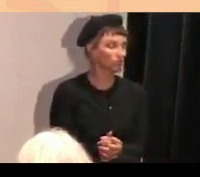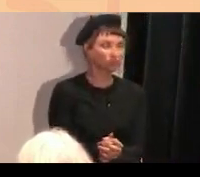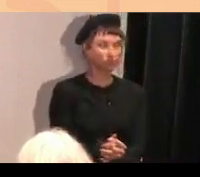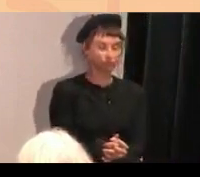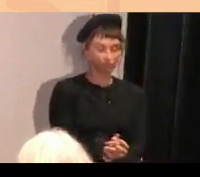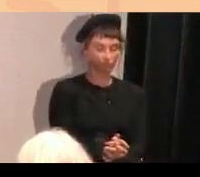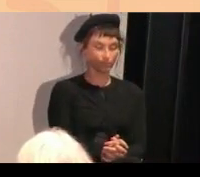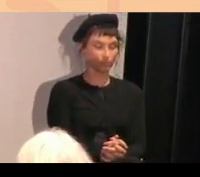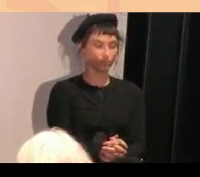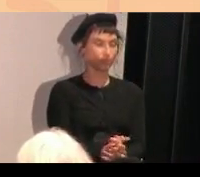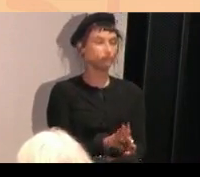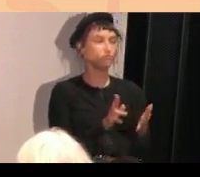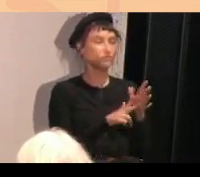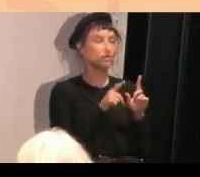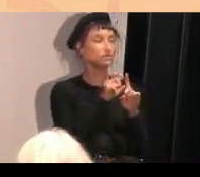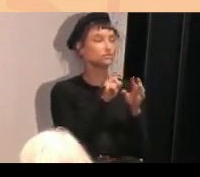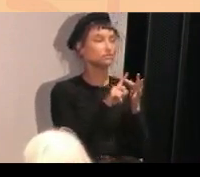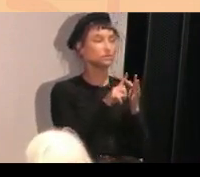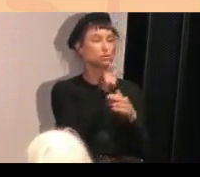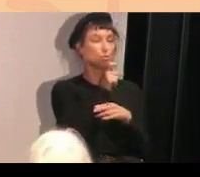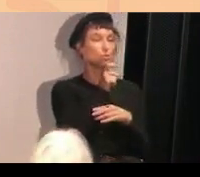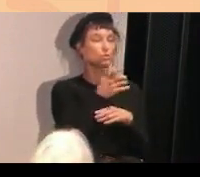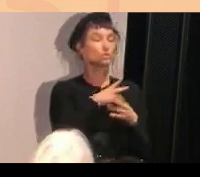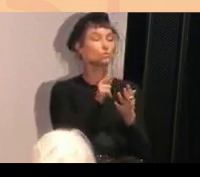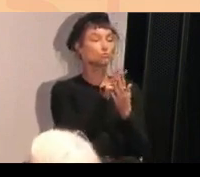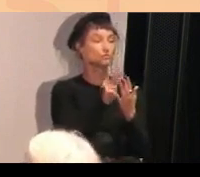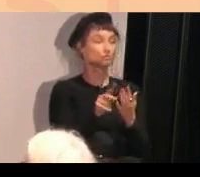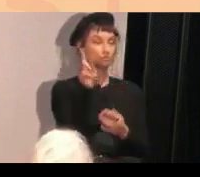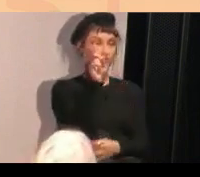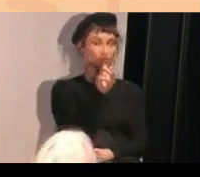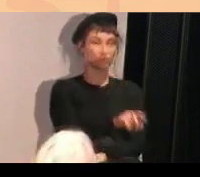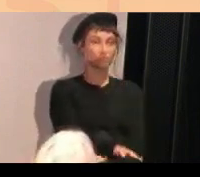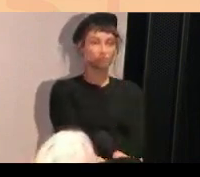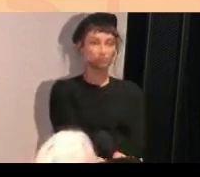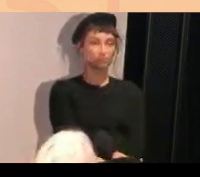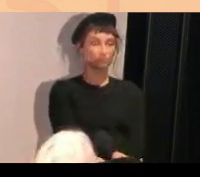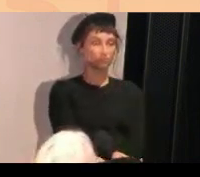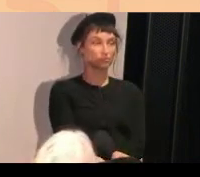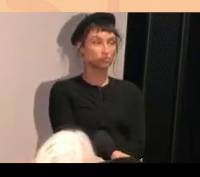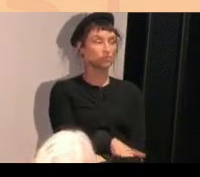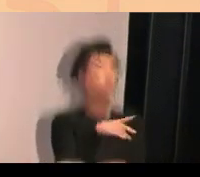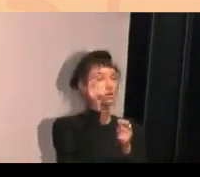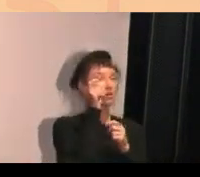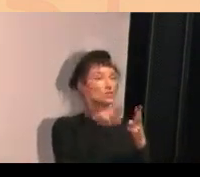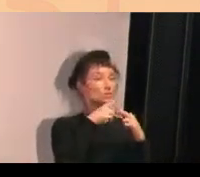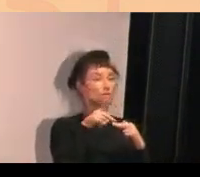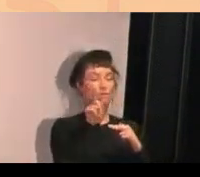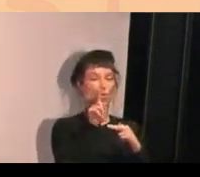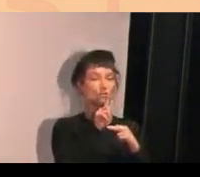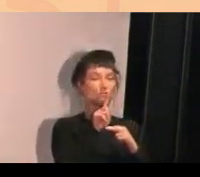it is Nardi's words that I'd like to read out today on this concept of legacy and bringing it forward